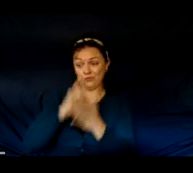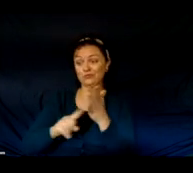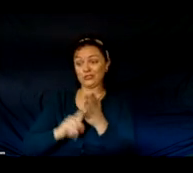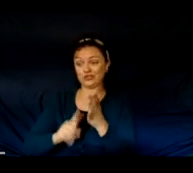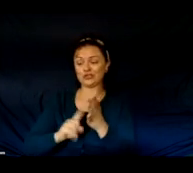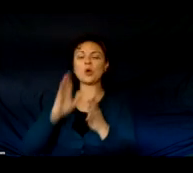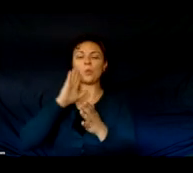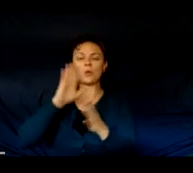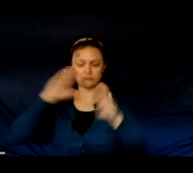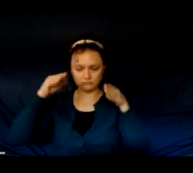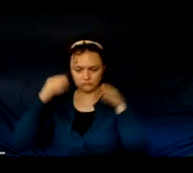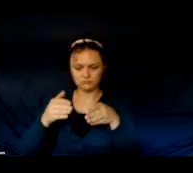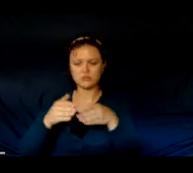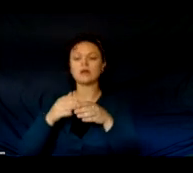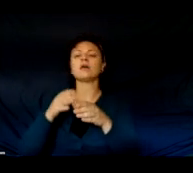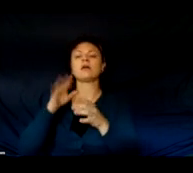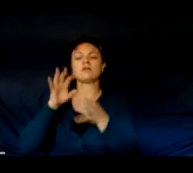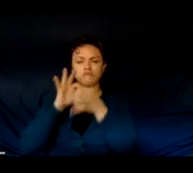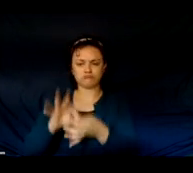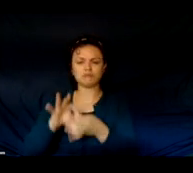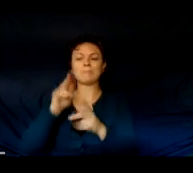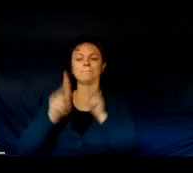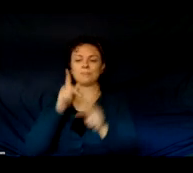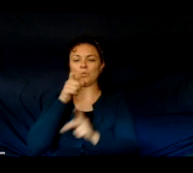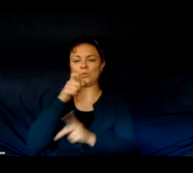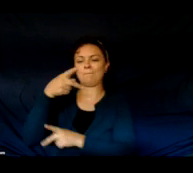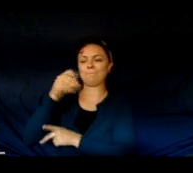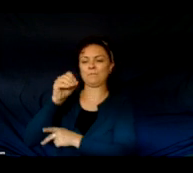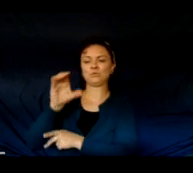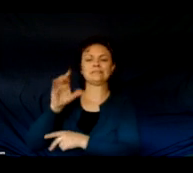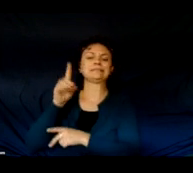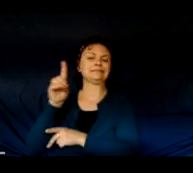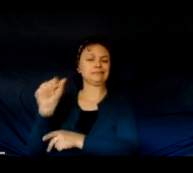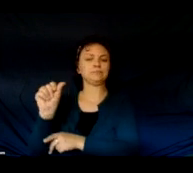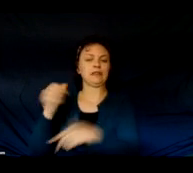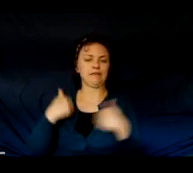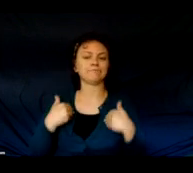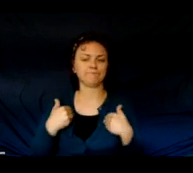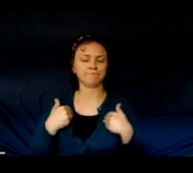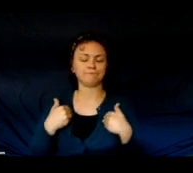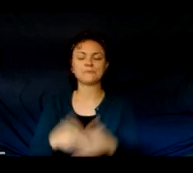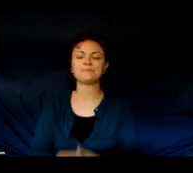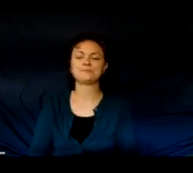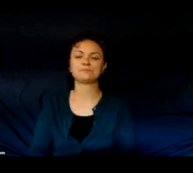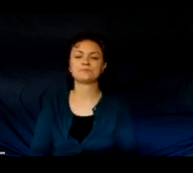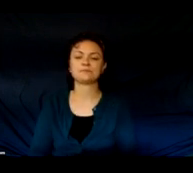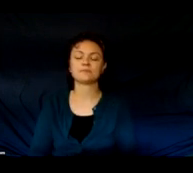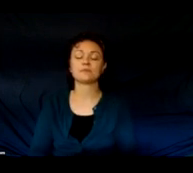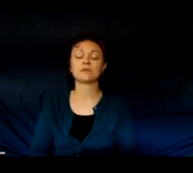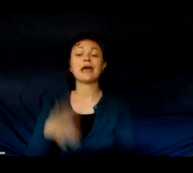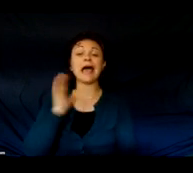persons with disabilities who are of color. Our dissemination strategies are wide and